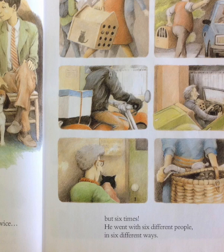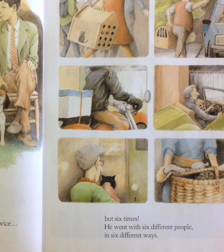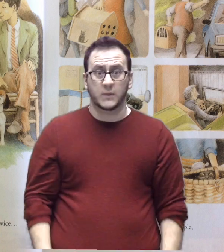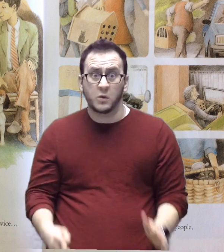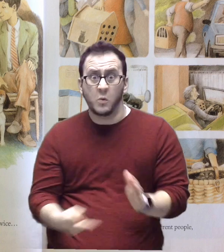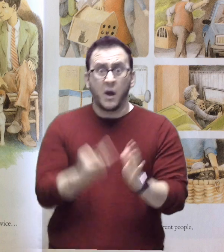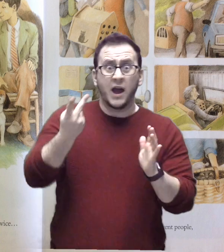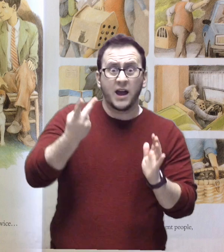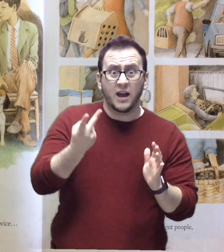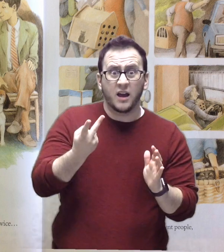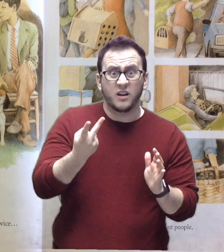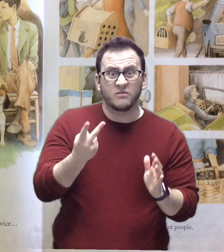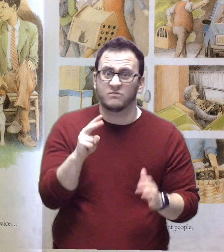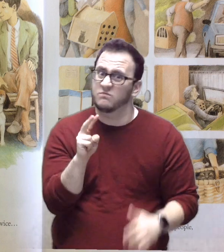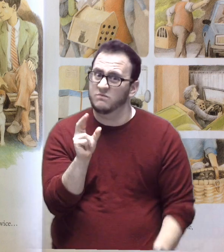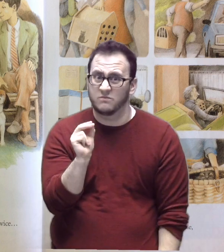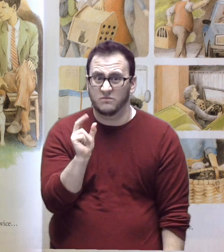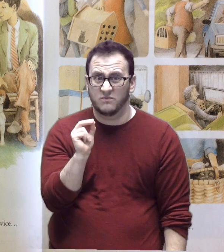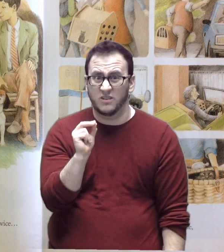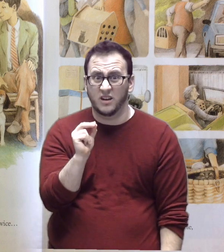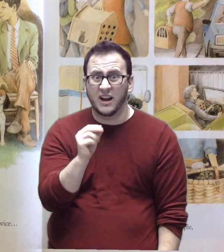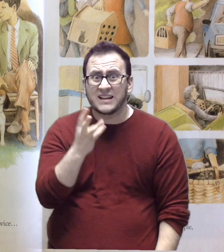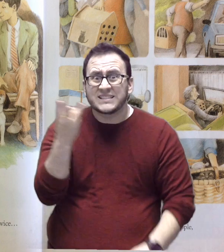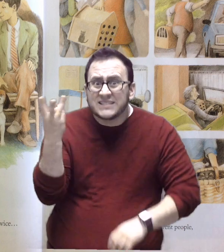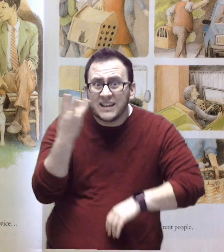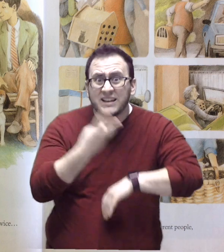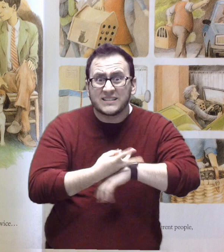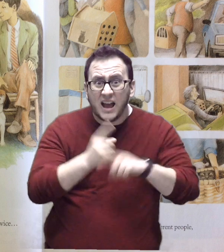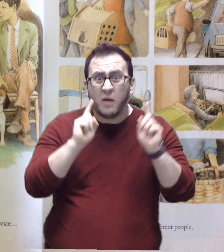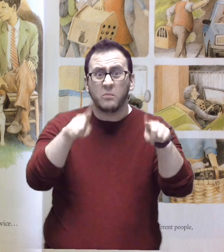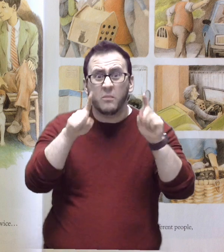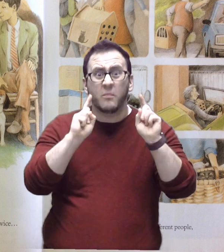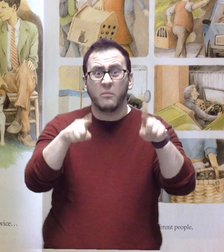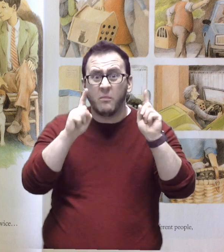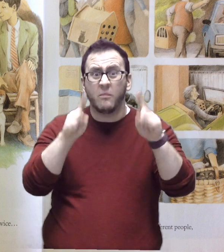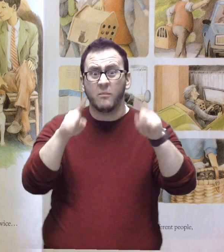not twice…but six times!